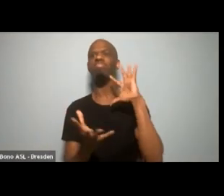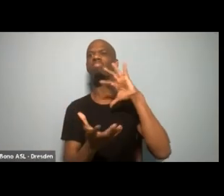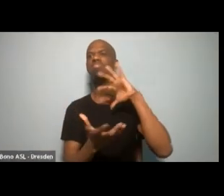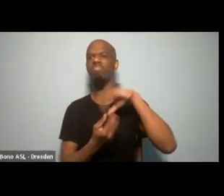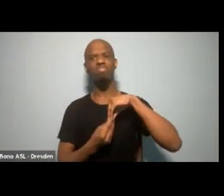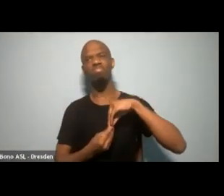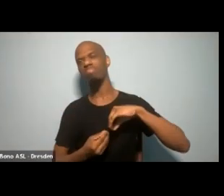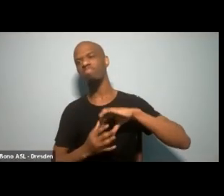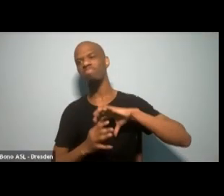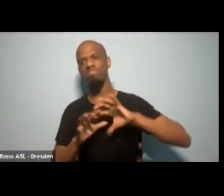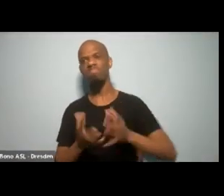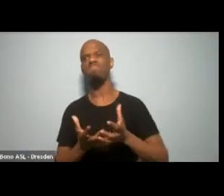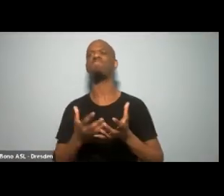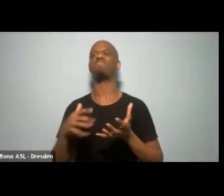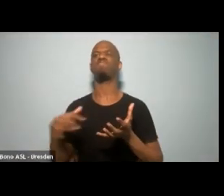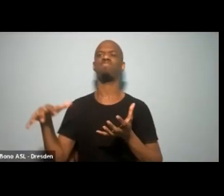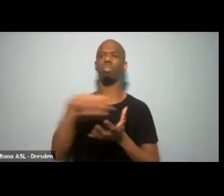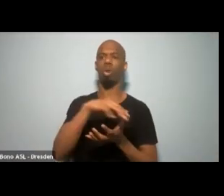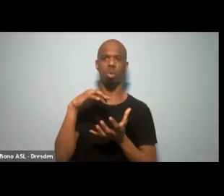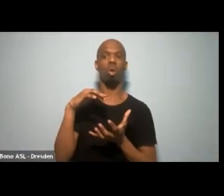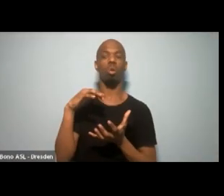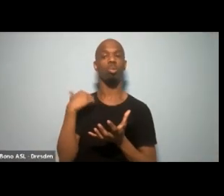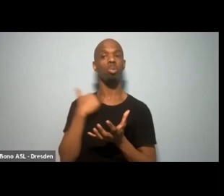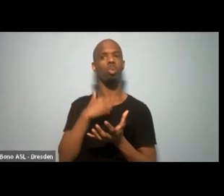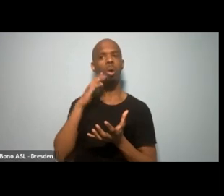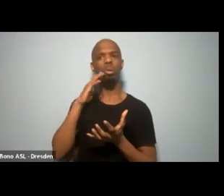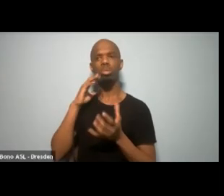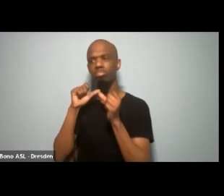We continue to engage your donations in cultural exchange.